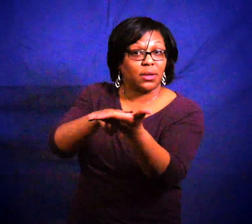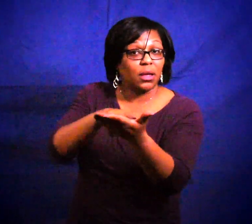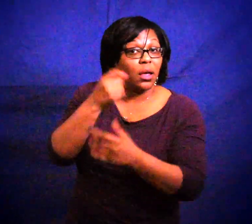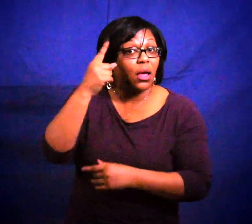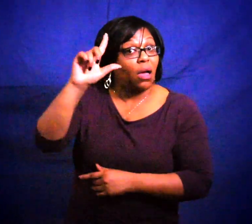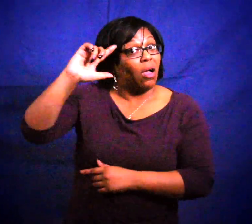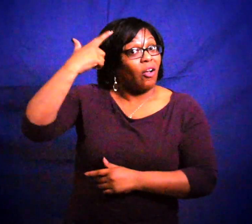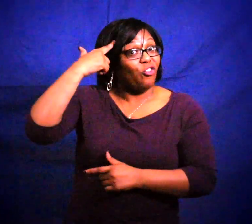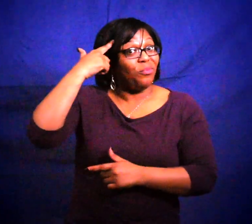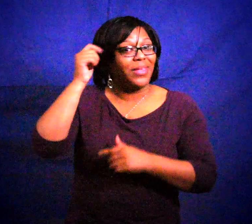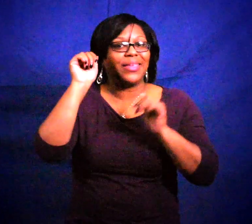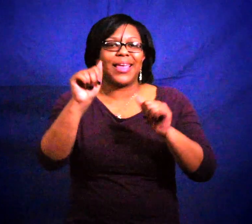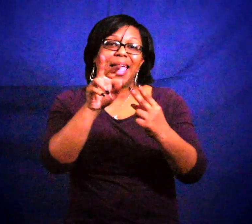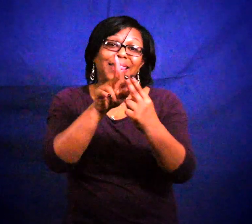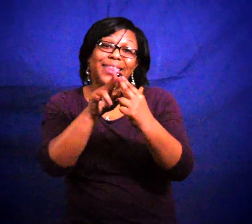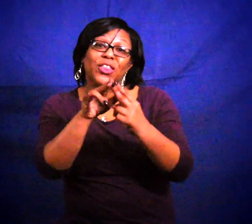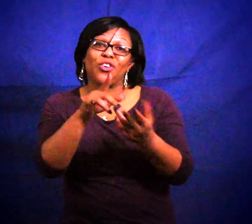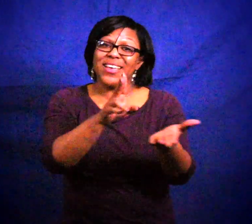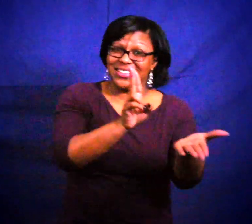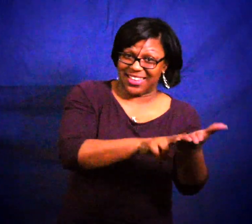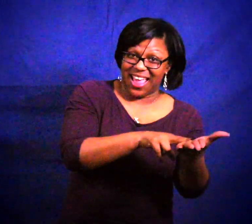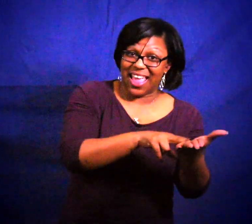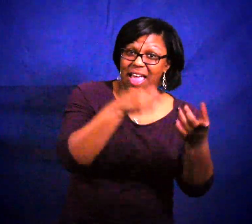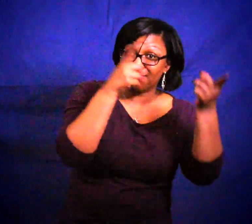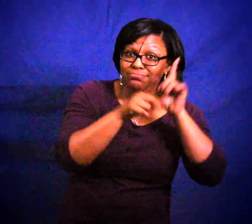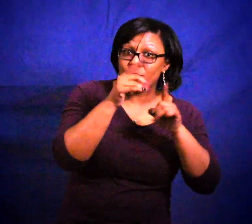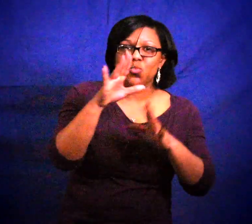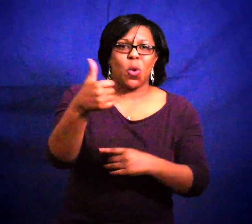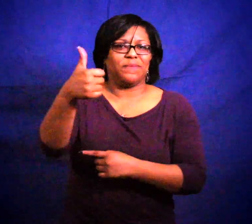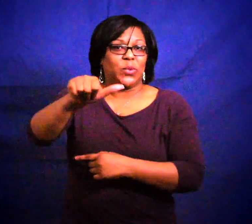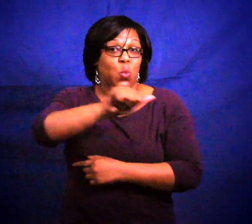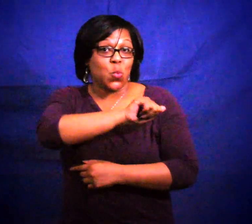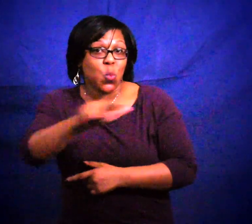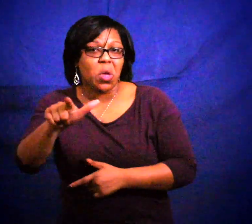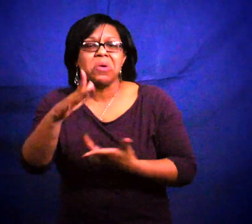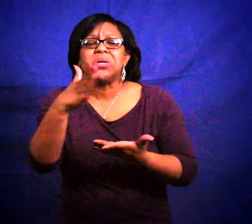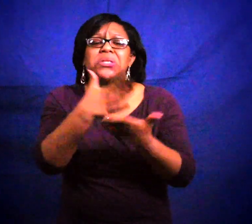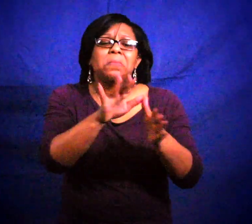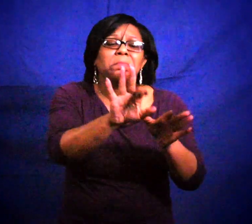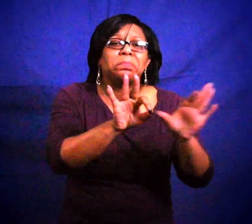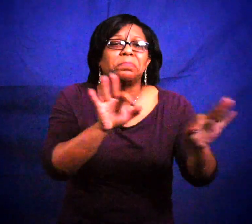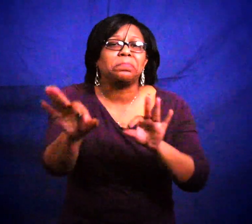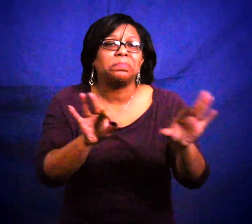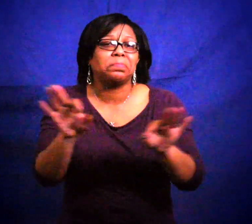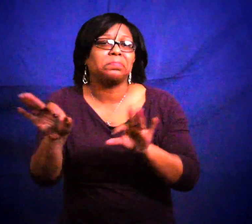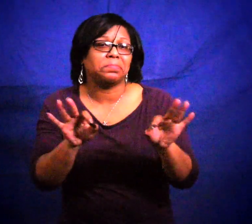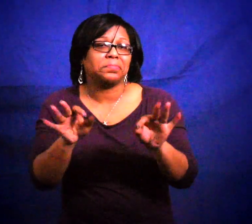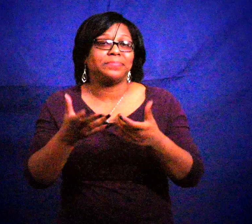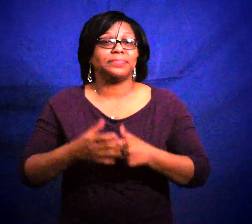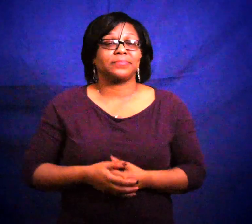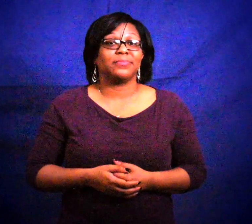The Governor can either sign the bills, or veto all or parts of the bills.